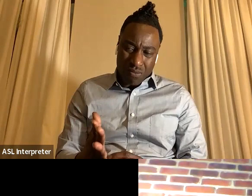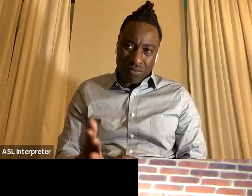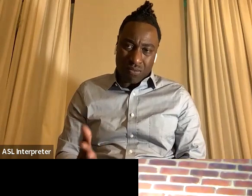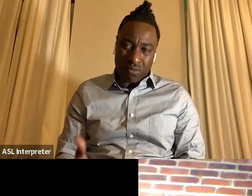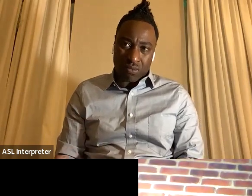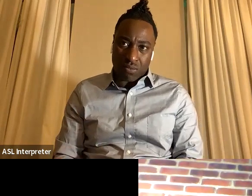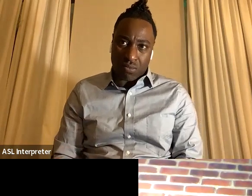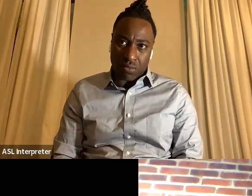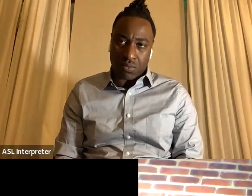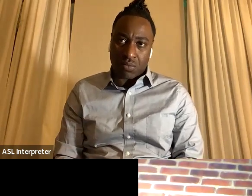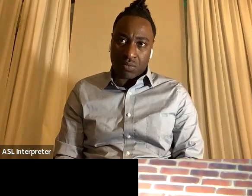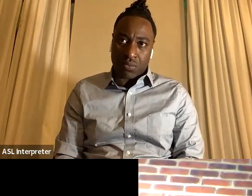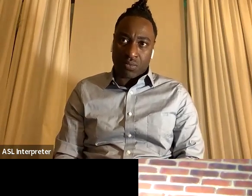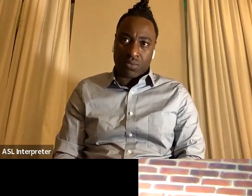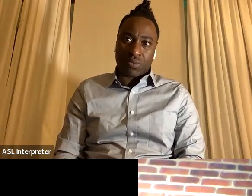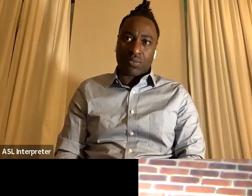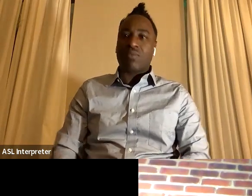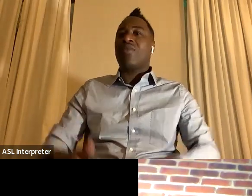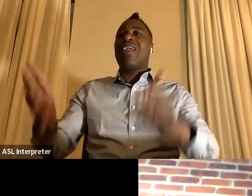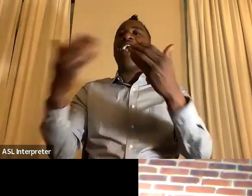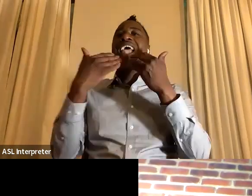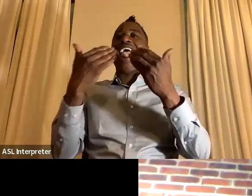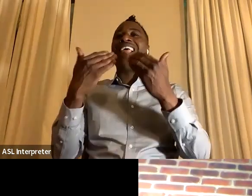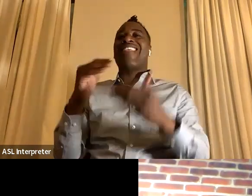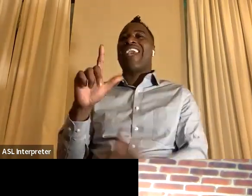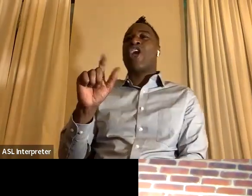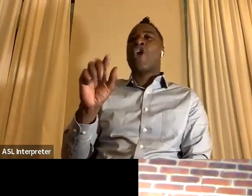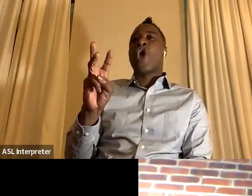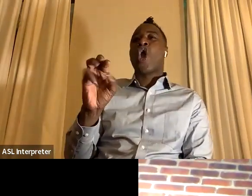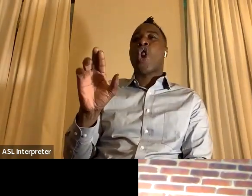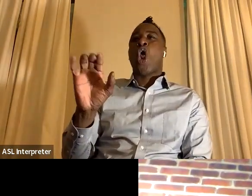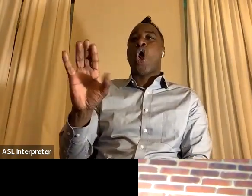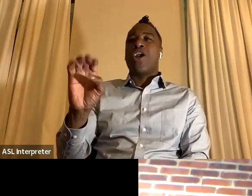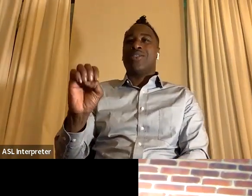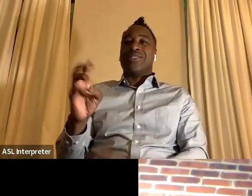Thank you, Lawrence. So we're going to go ahead and get started now, guys.